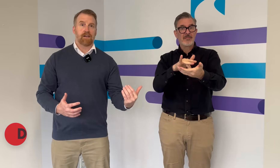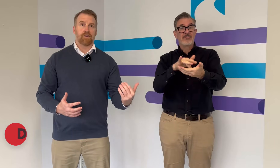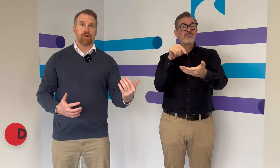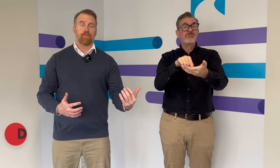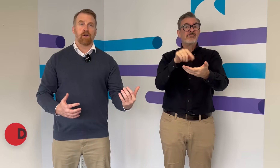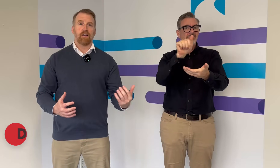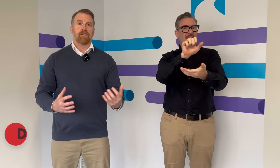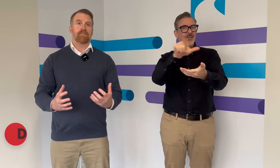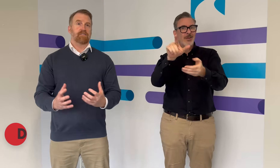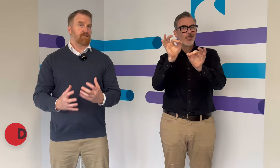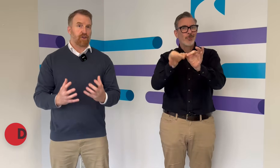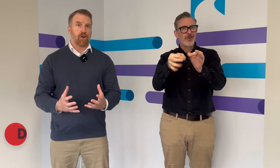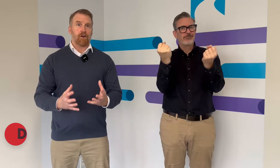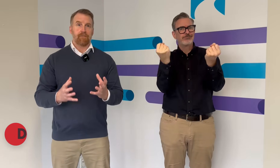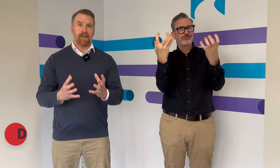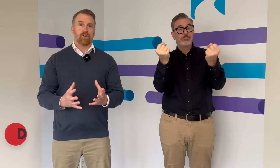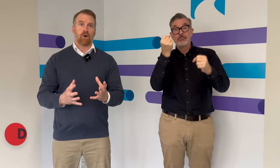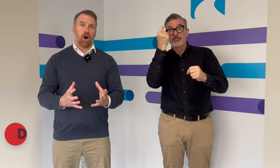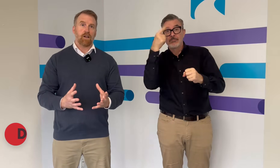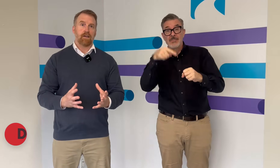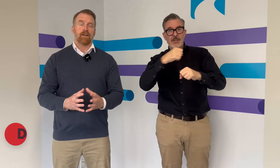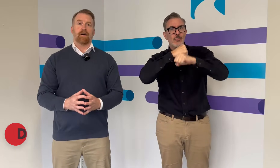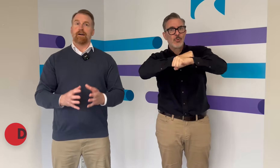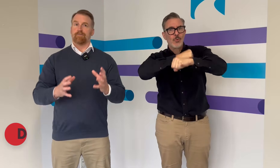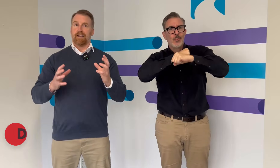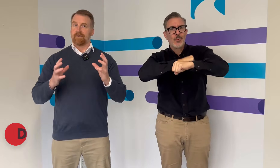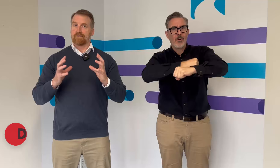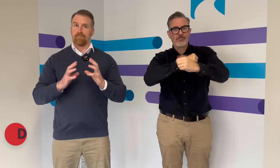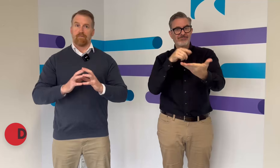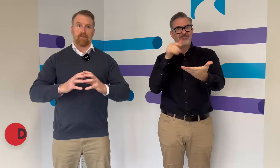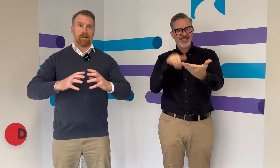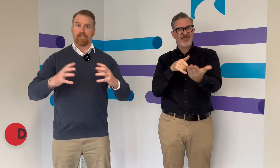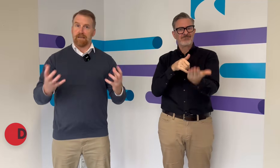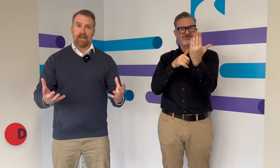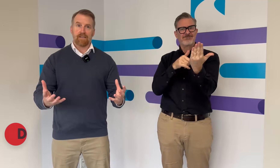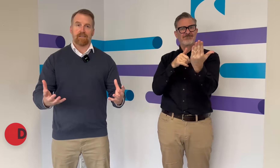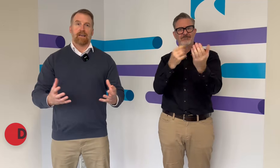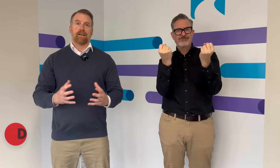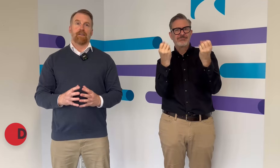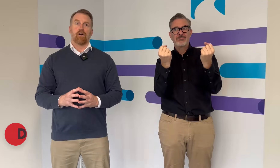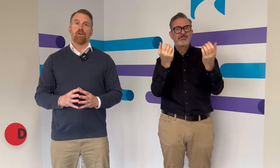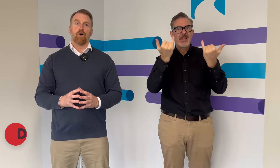to an American Sign Language or ASL interpreter. This is a secure video call.